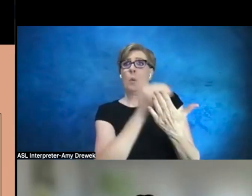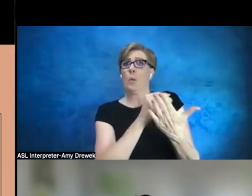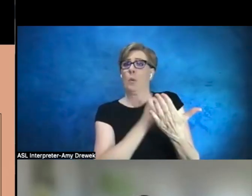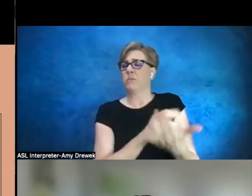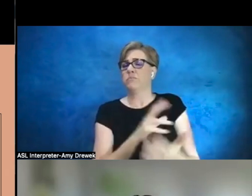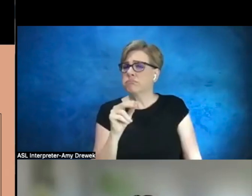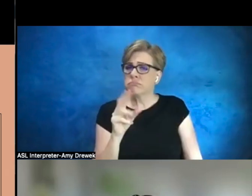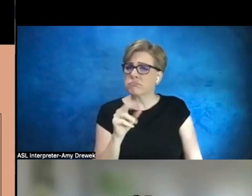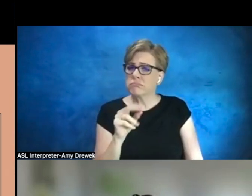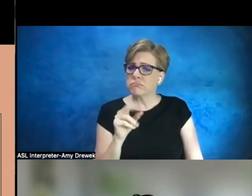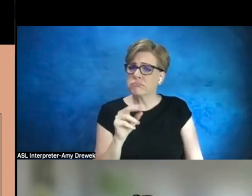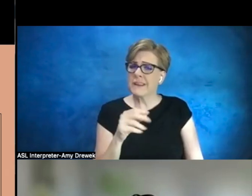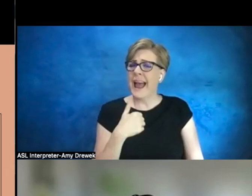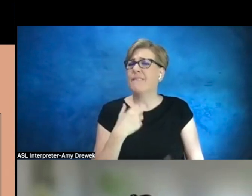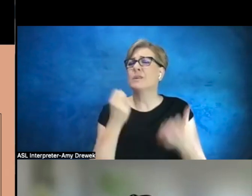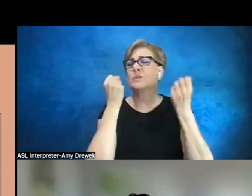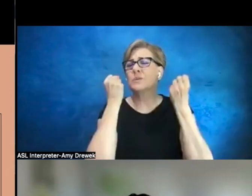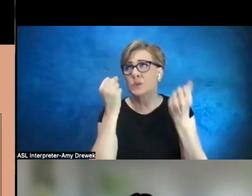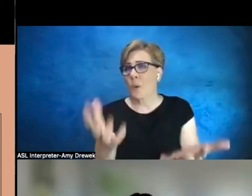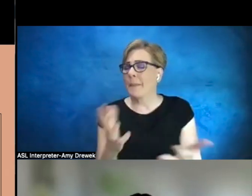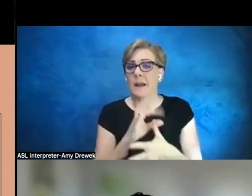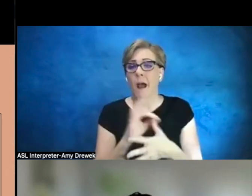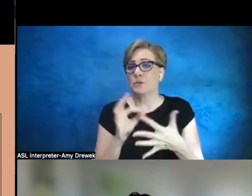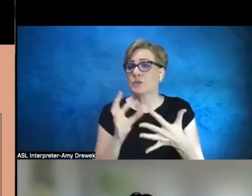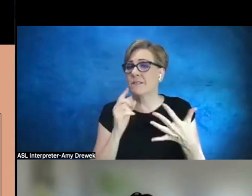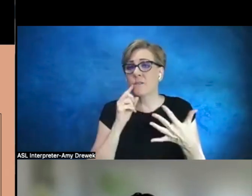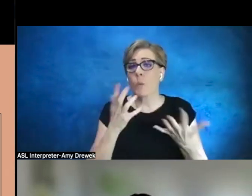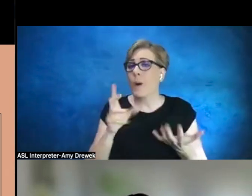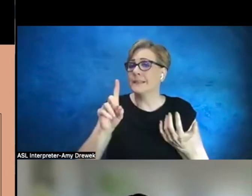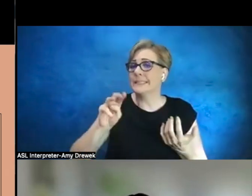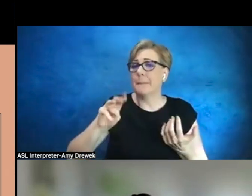so many different ways to run a DMD event. I just wanted to give everyone kind of a large